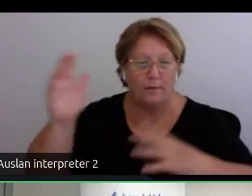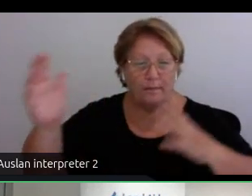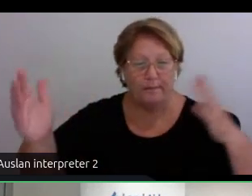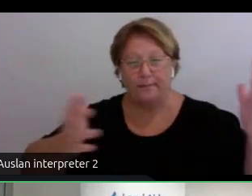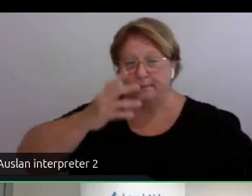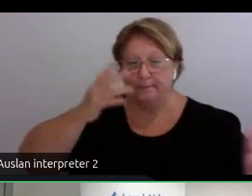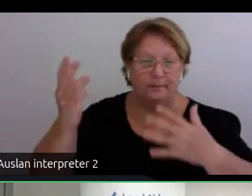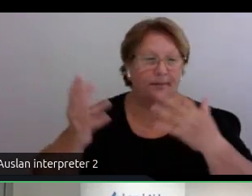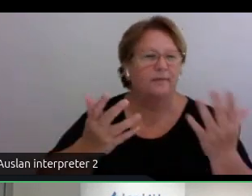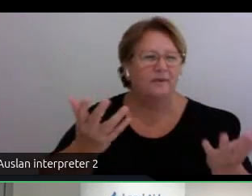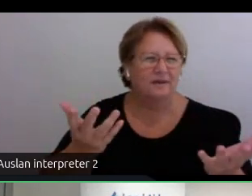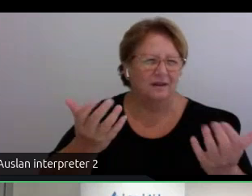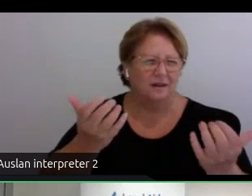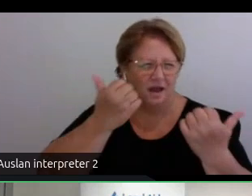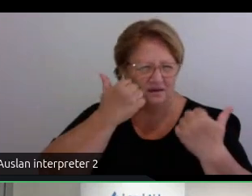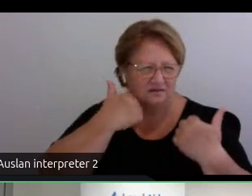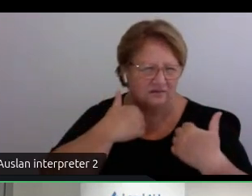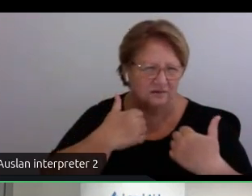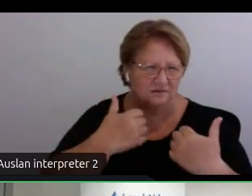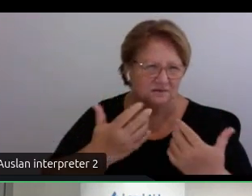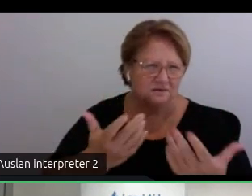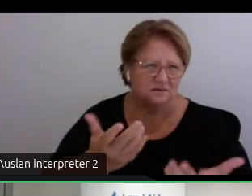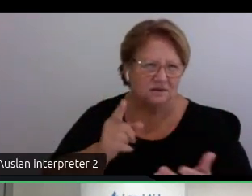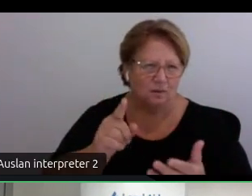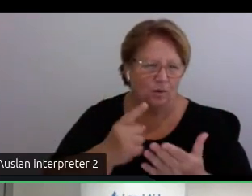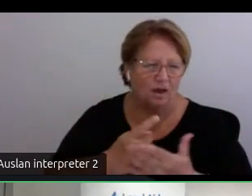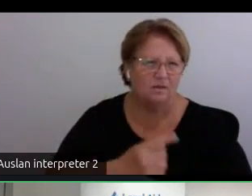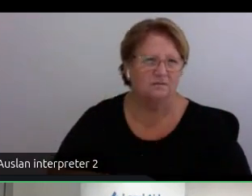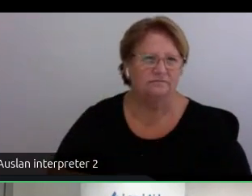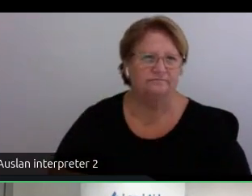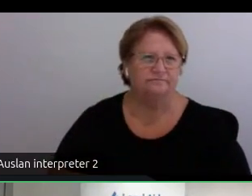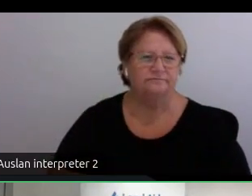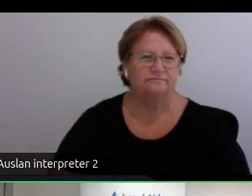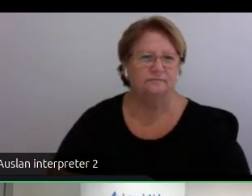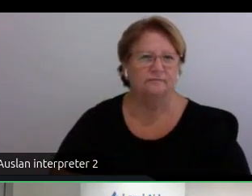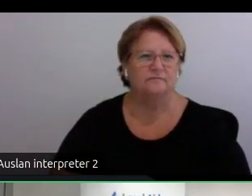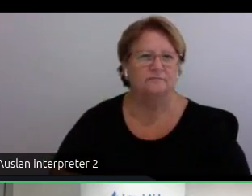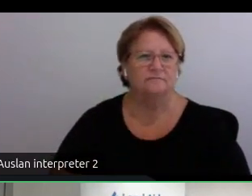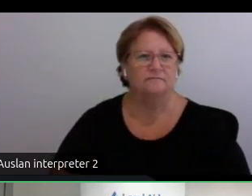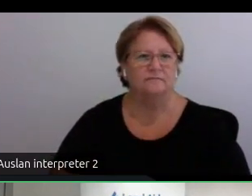through your street, that's evidence that that's what happened. And and just be really careful when